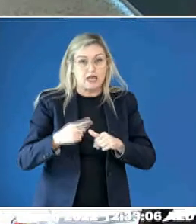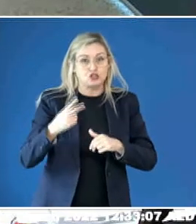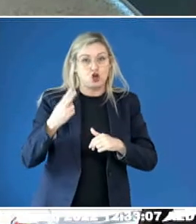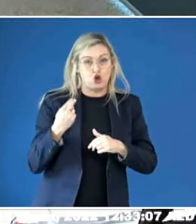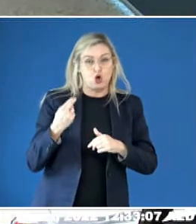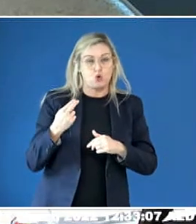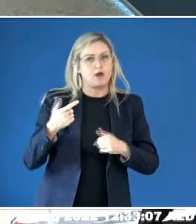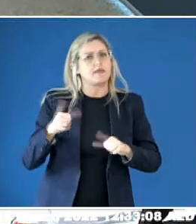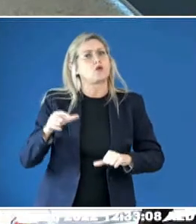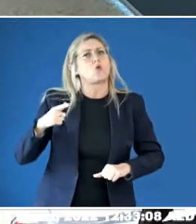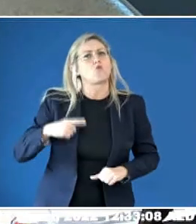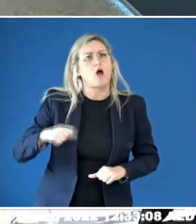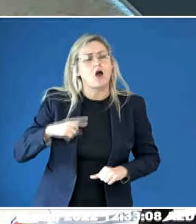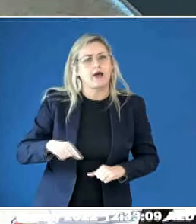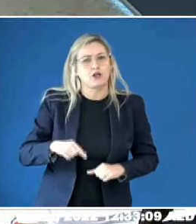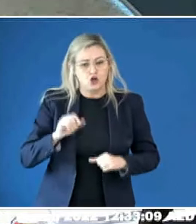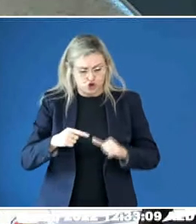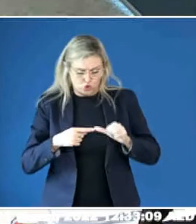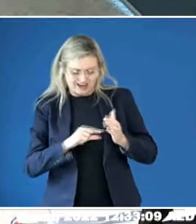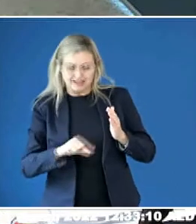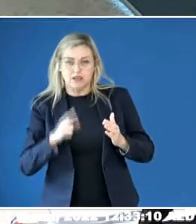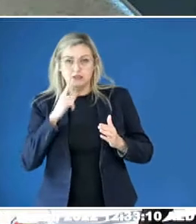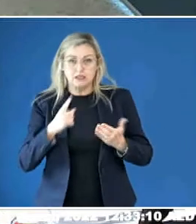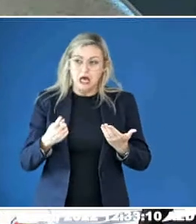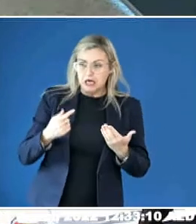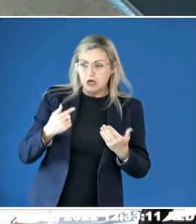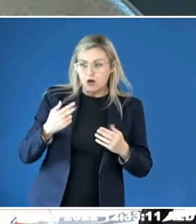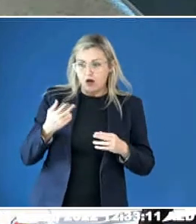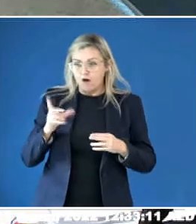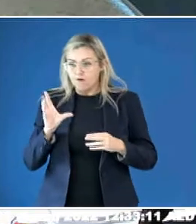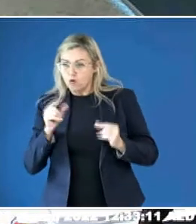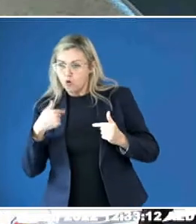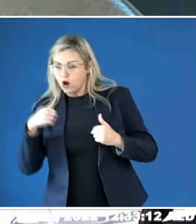"To the best my knowledge, no redress has been provided to Niky and this has not been